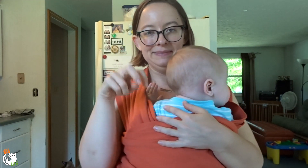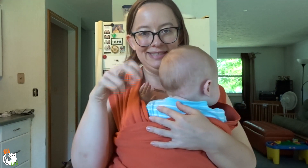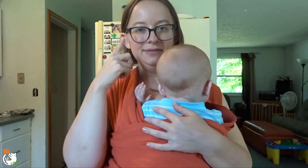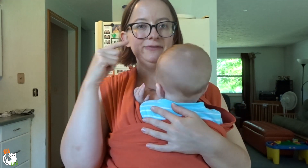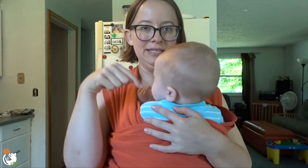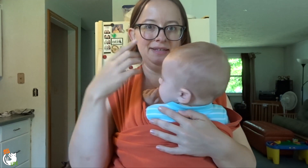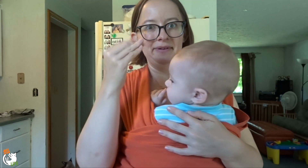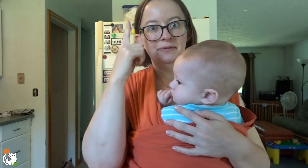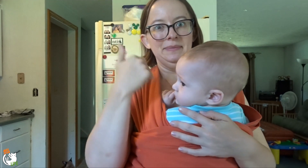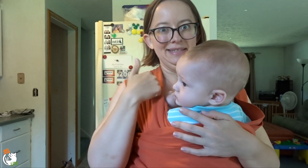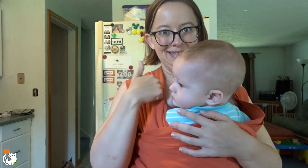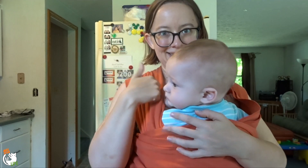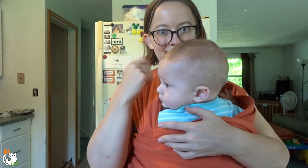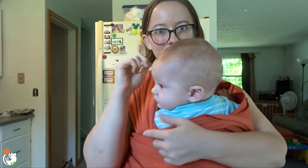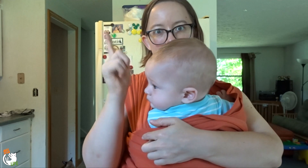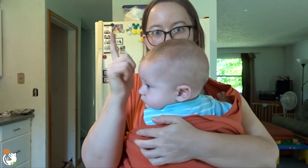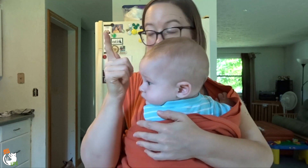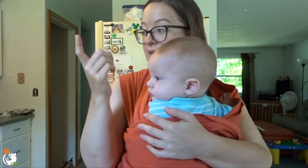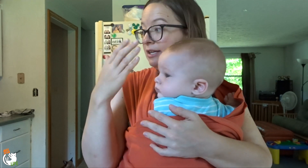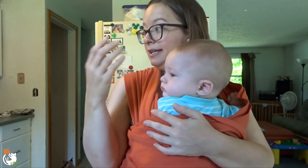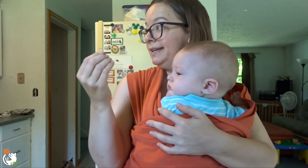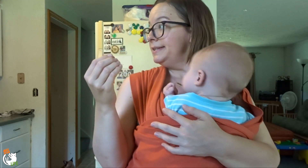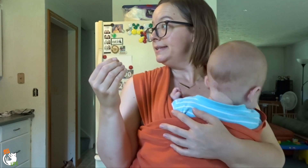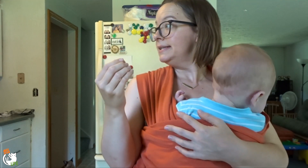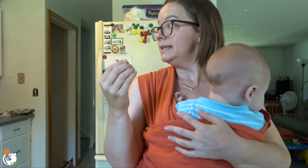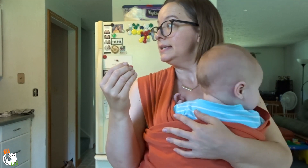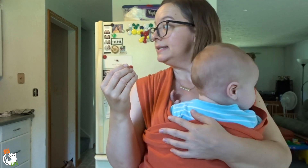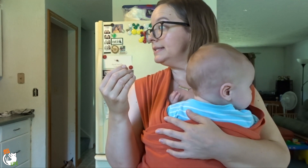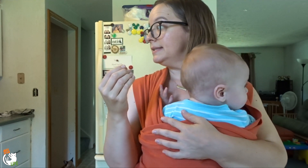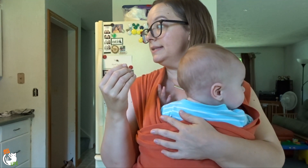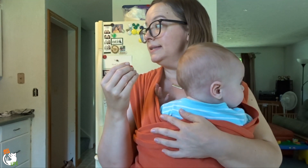I'm making some sweet potatoes for him and myself. Then...